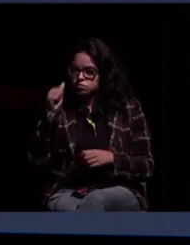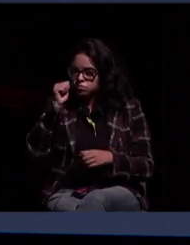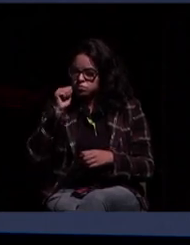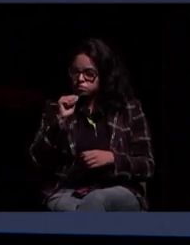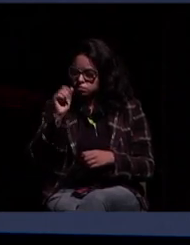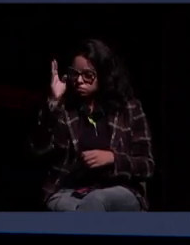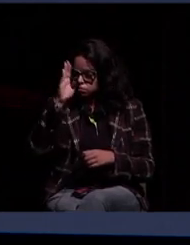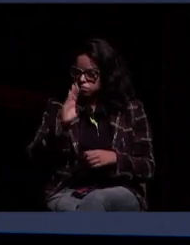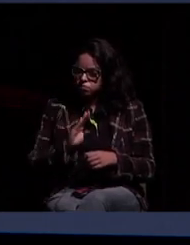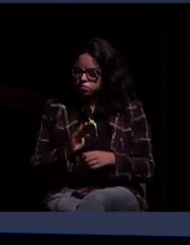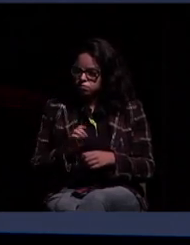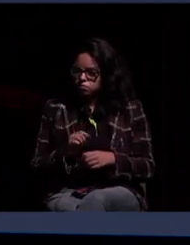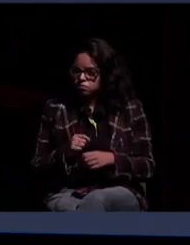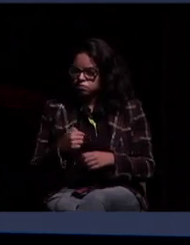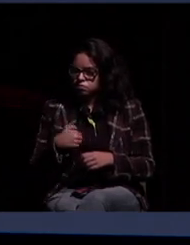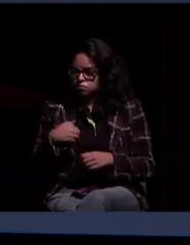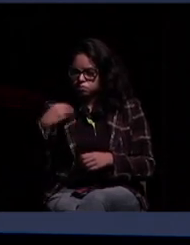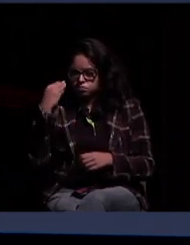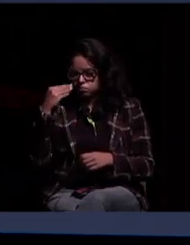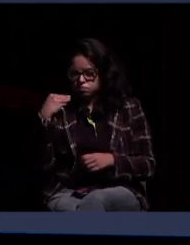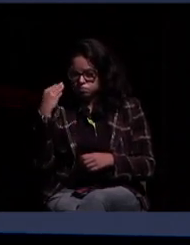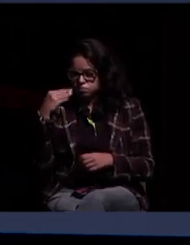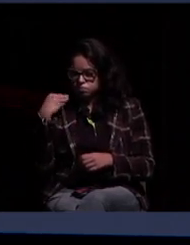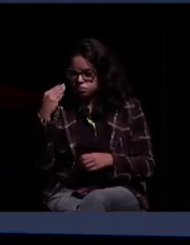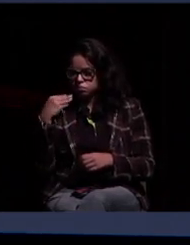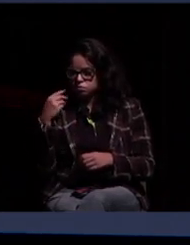including a few I was able to interview,